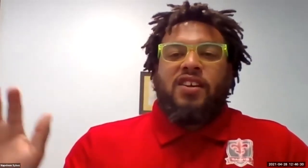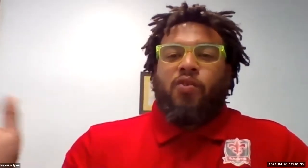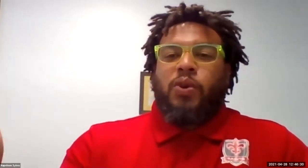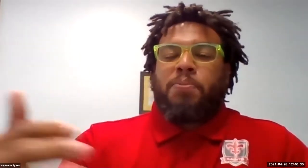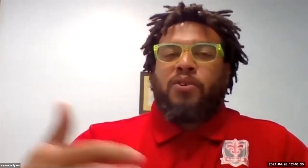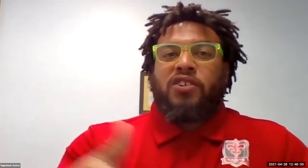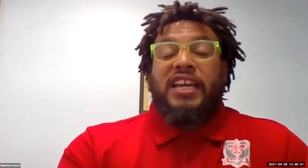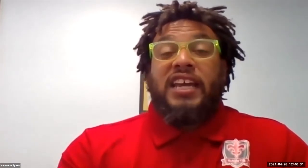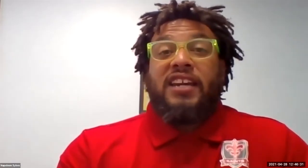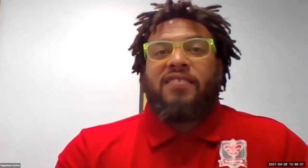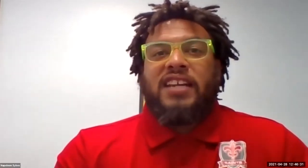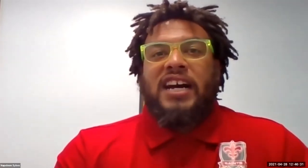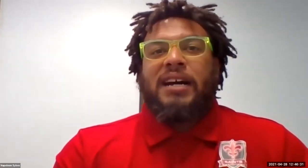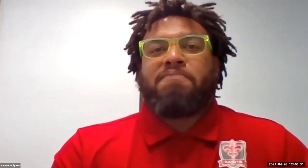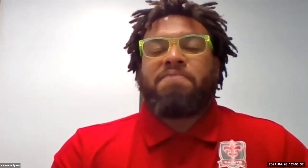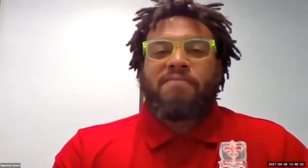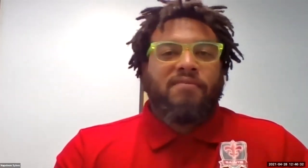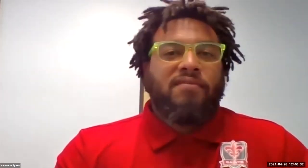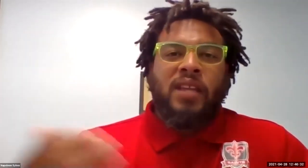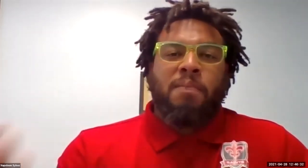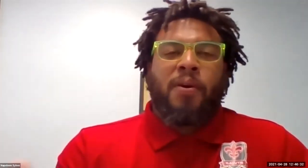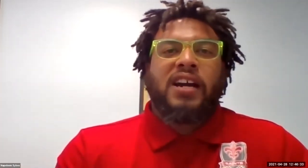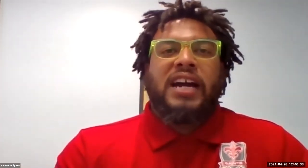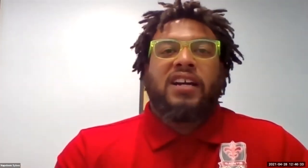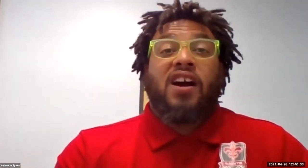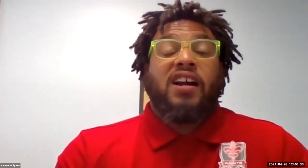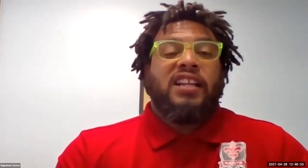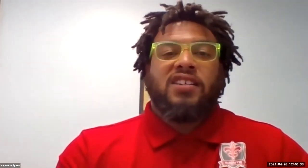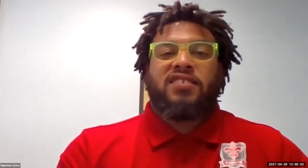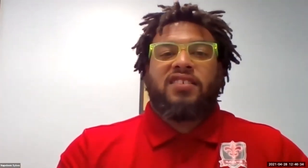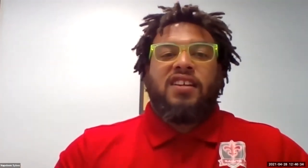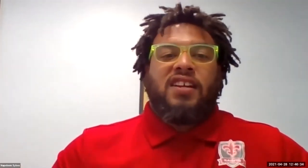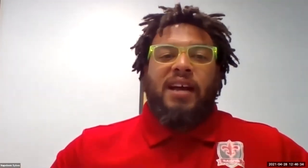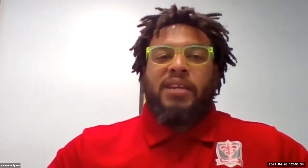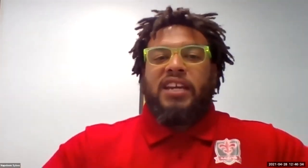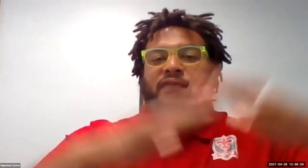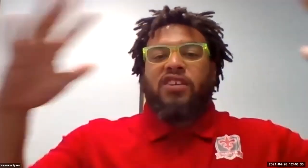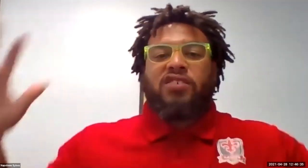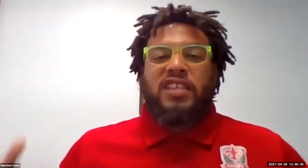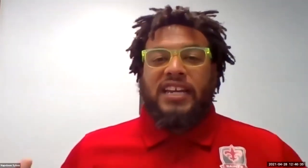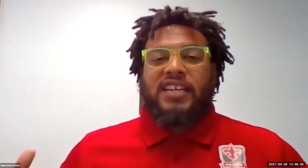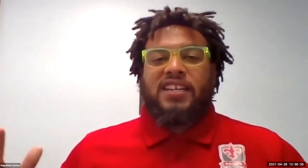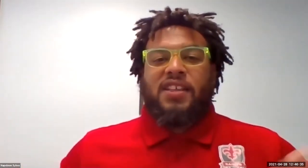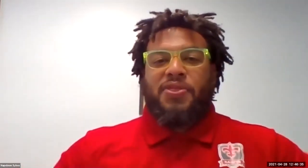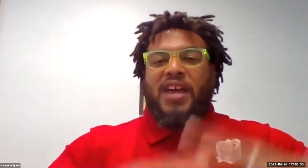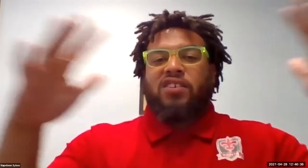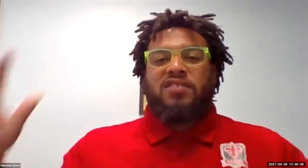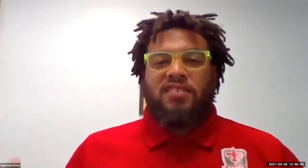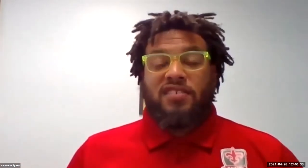The days that most people remember for the prime. But I still feel that vibe. Very special place.